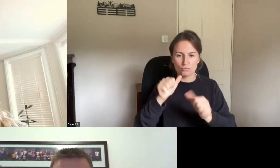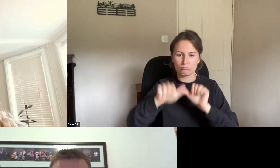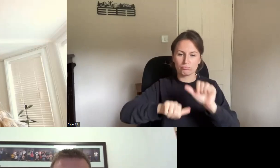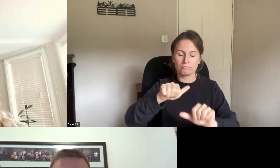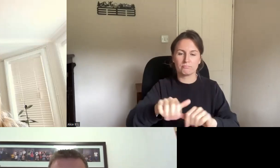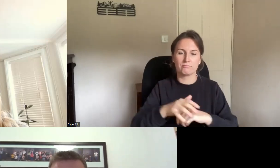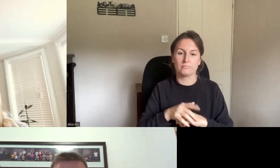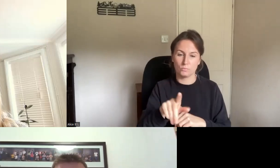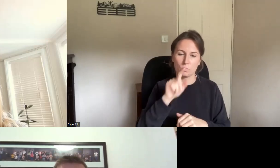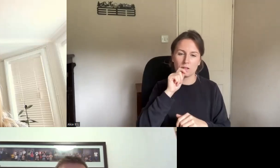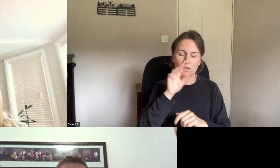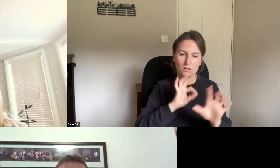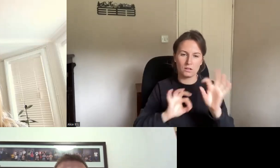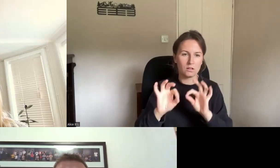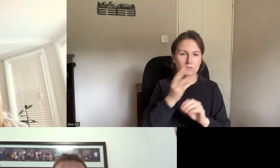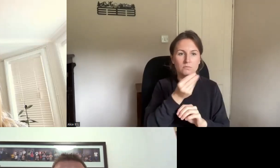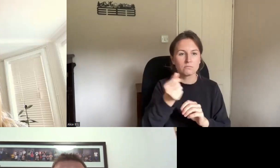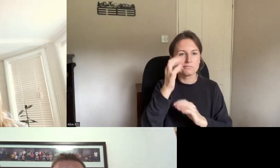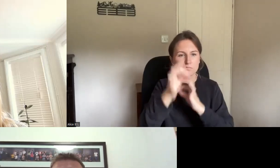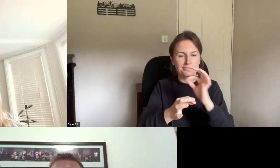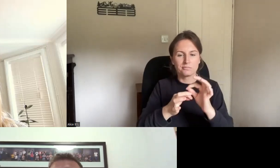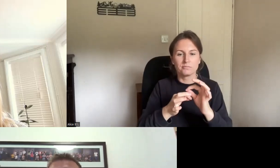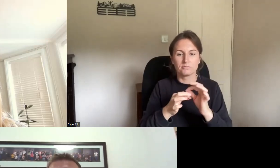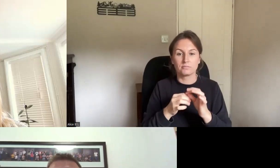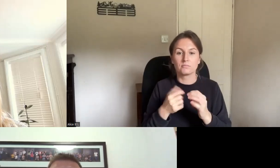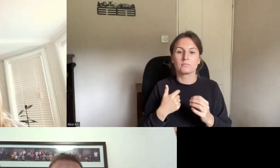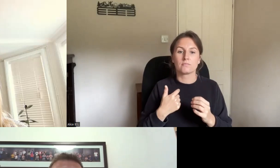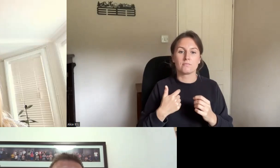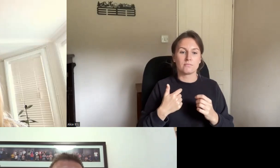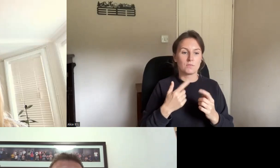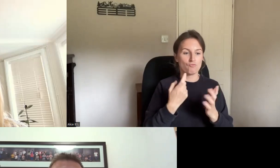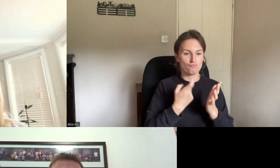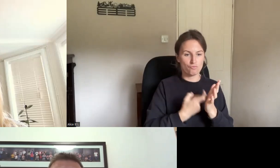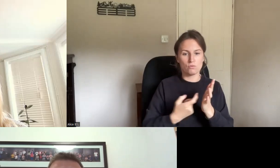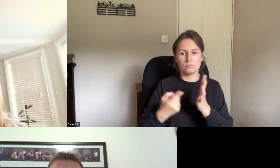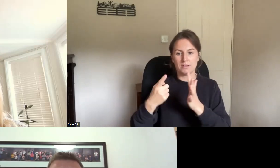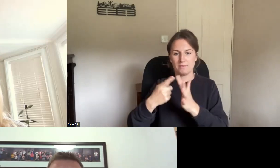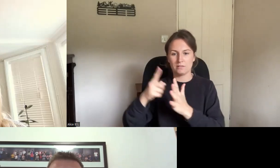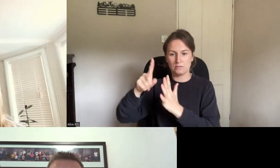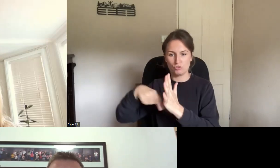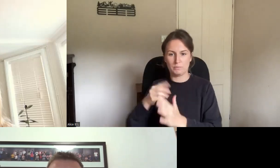He's going to pick a few questions and Ewelina, James, and I are going to have a go at answering them.